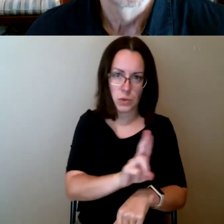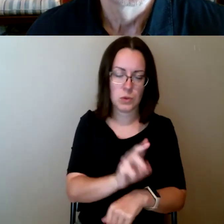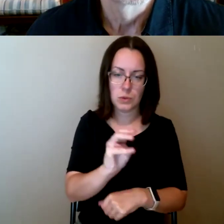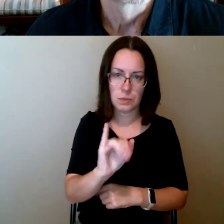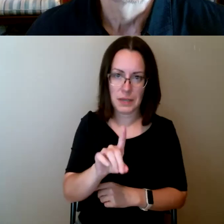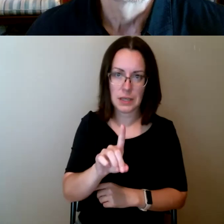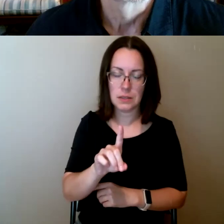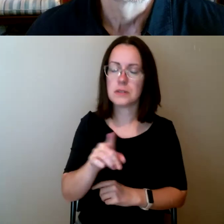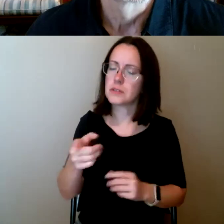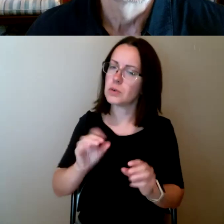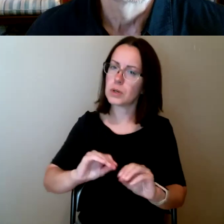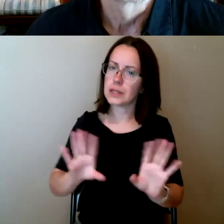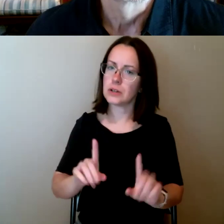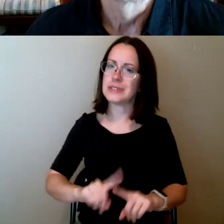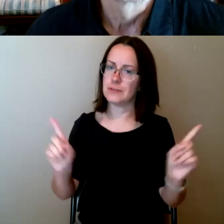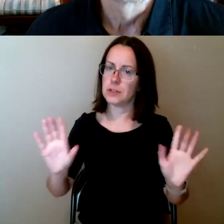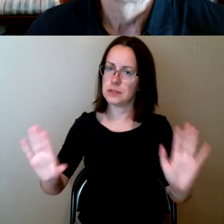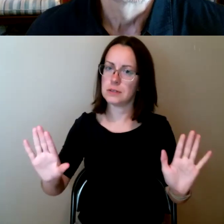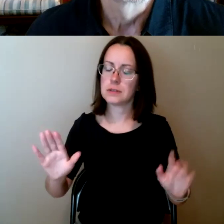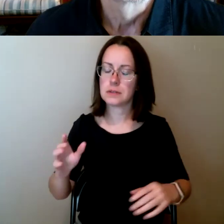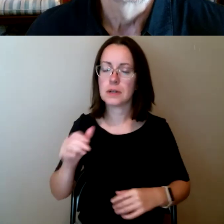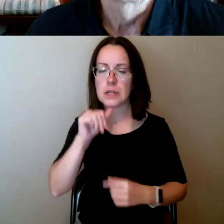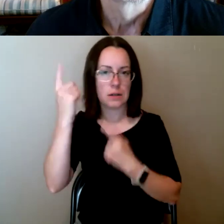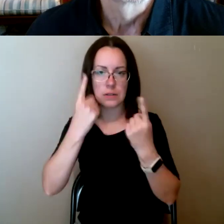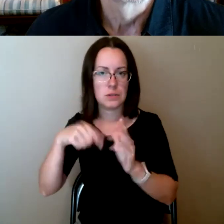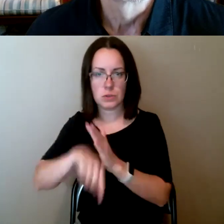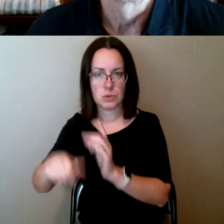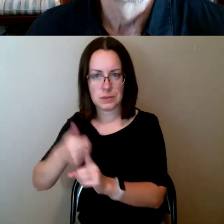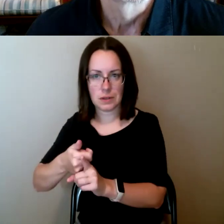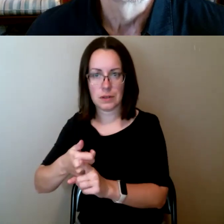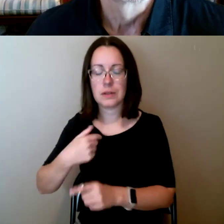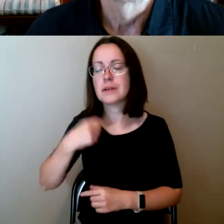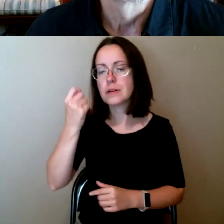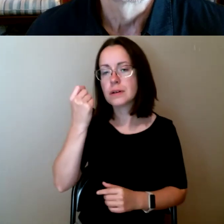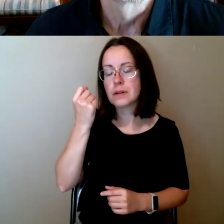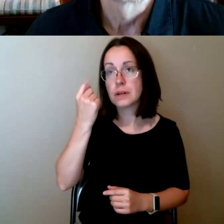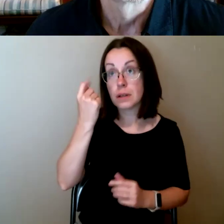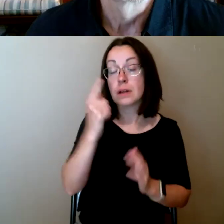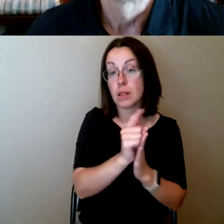distinction at the statutes although I I understand and respect what uh Dr. Connell